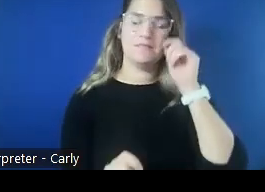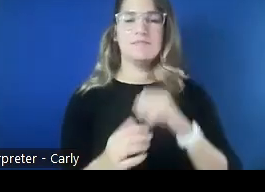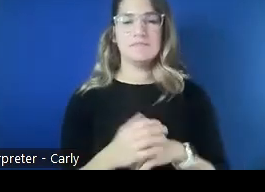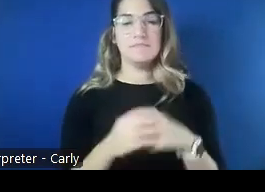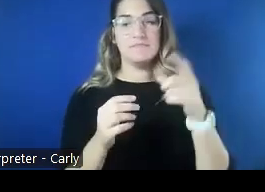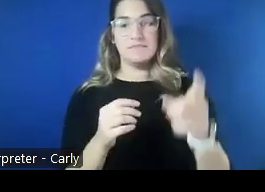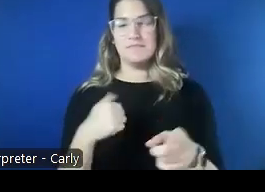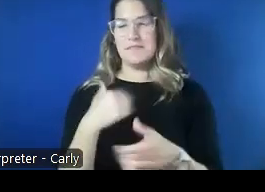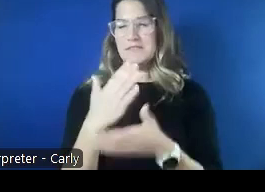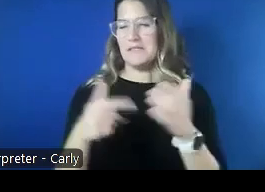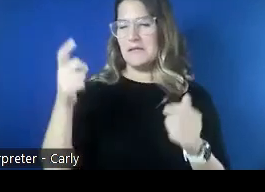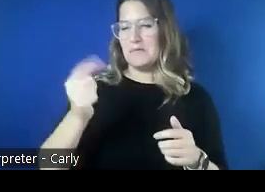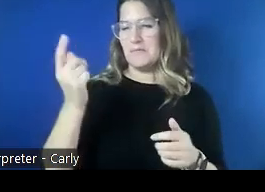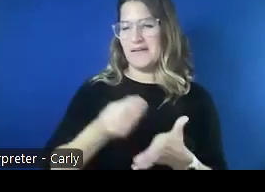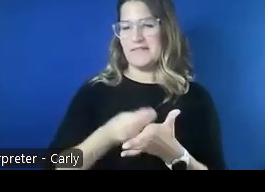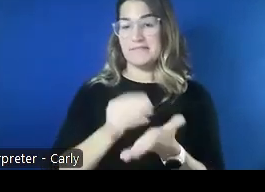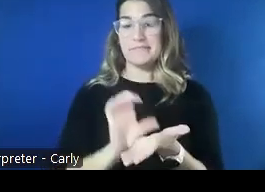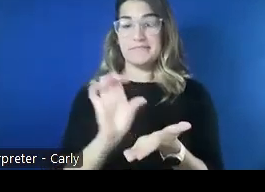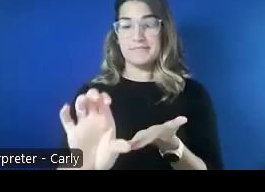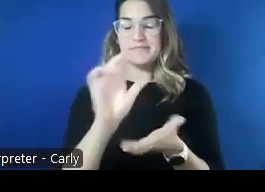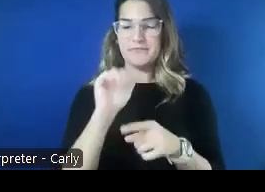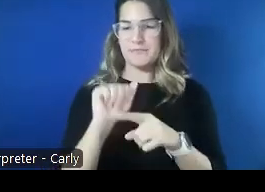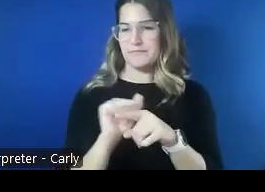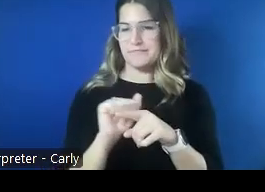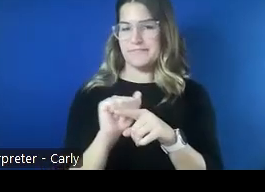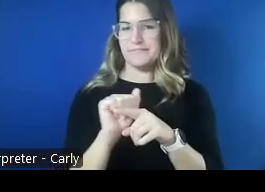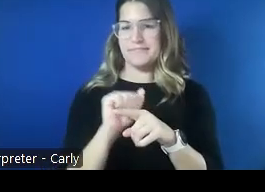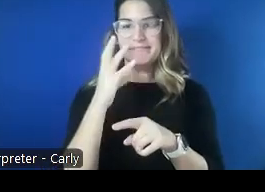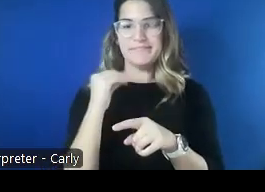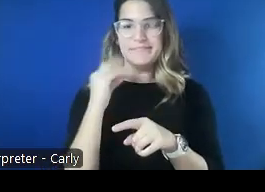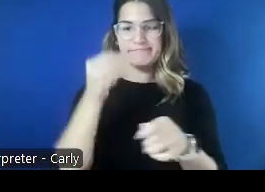funding to initiate had folks go through some training um it uses the reflective parenting